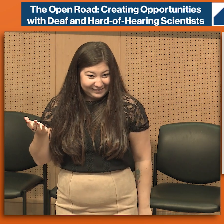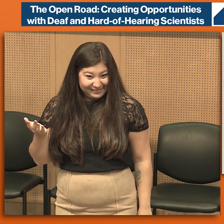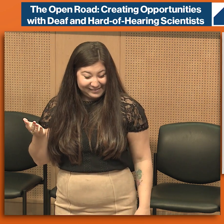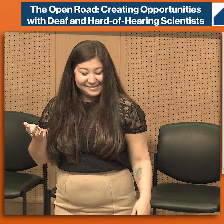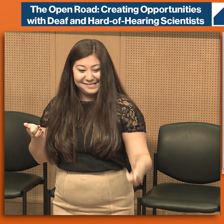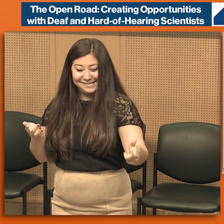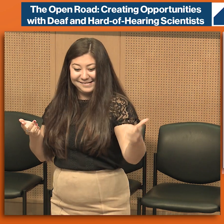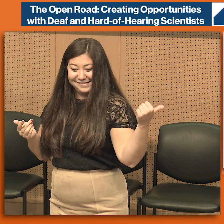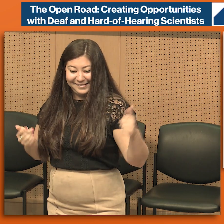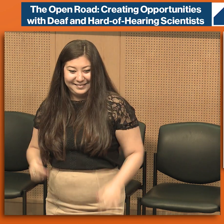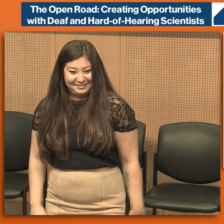All right.